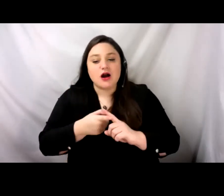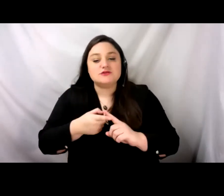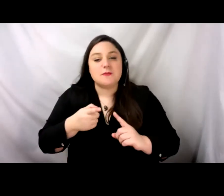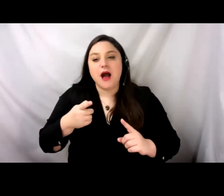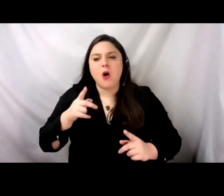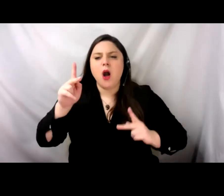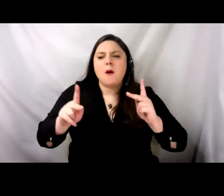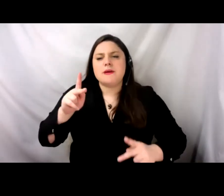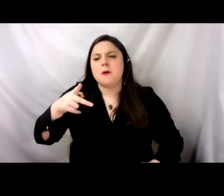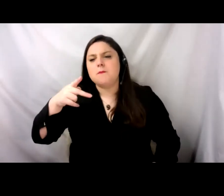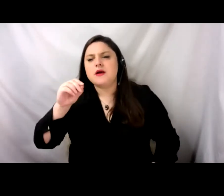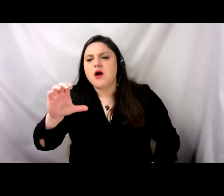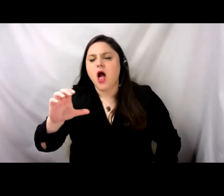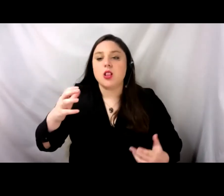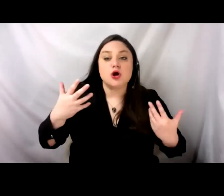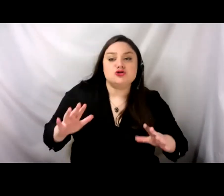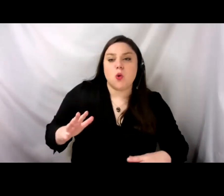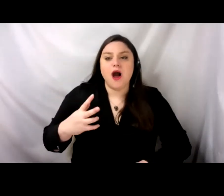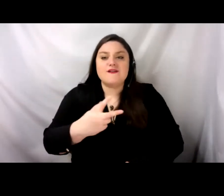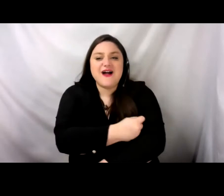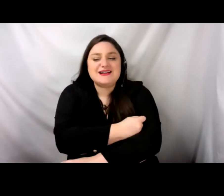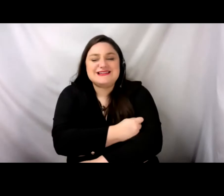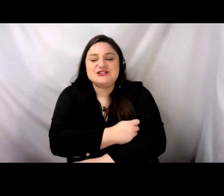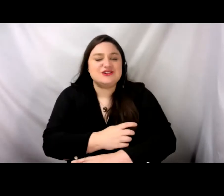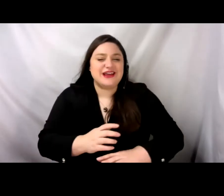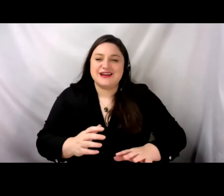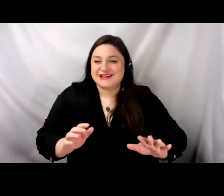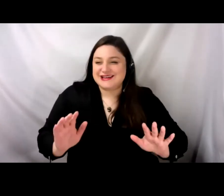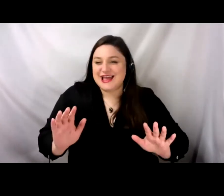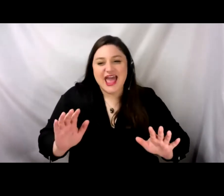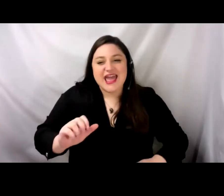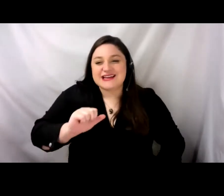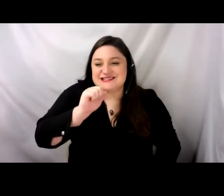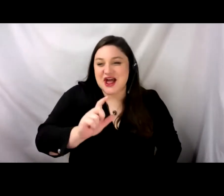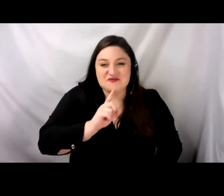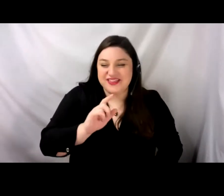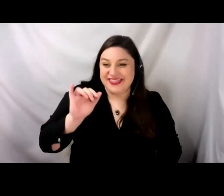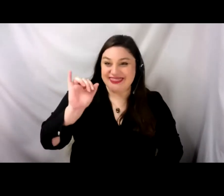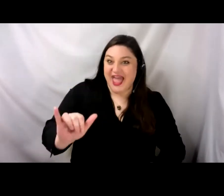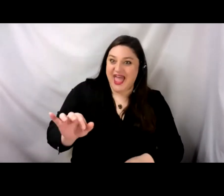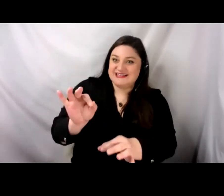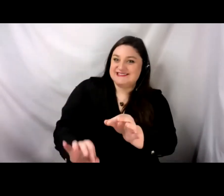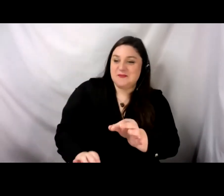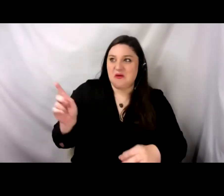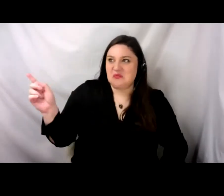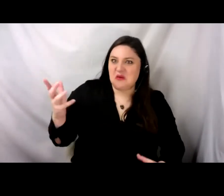And I was making that mistake until I went to see the numbers. And yes -- the African-American